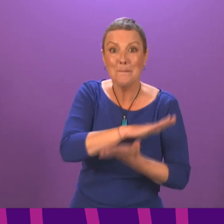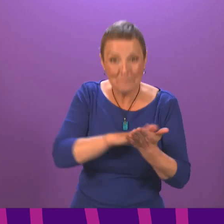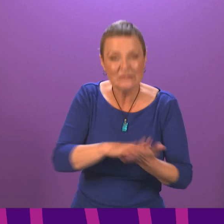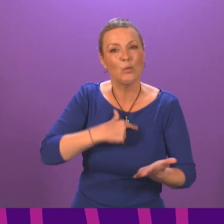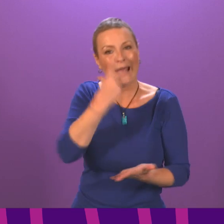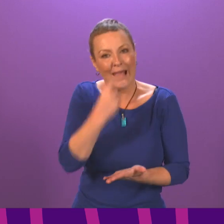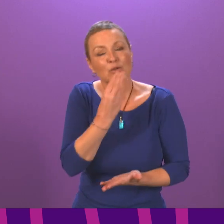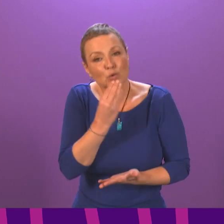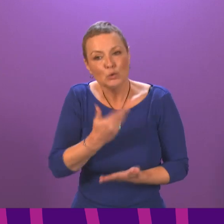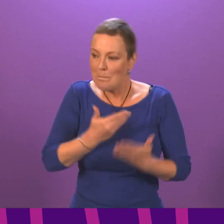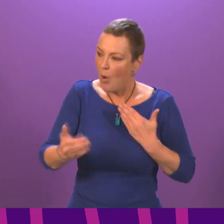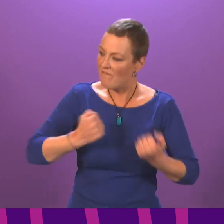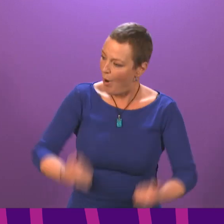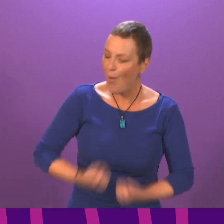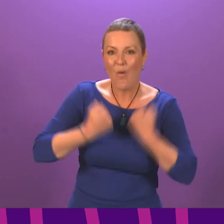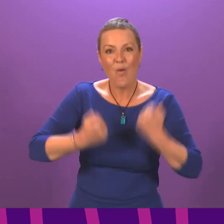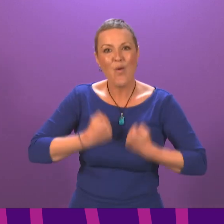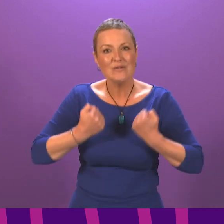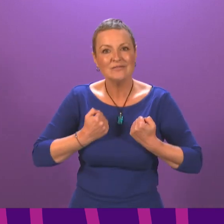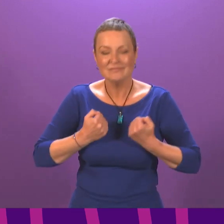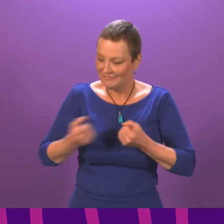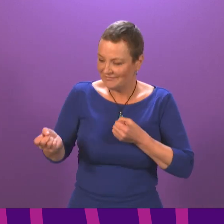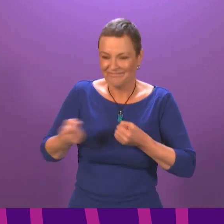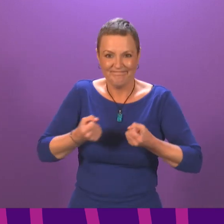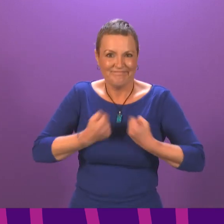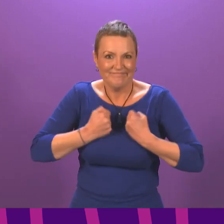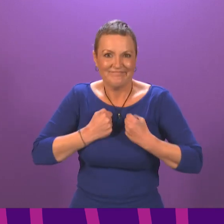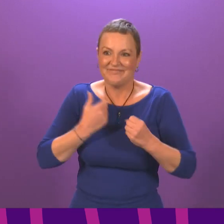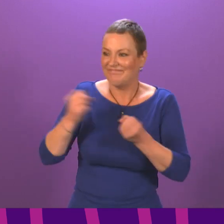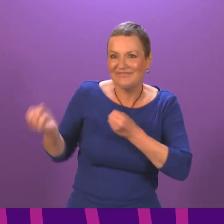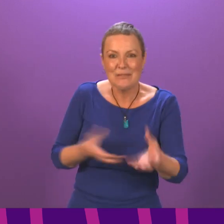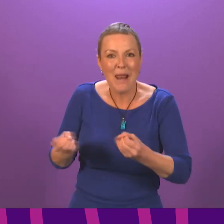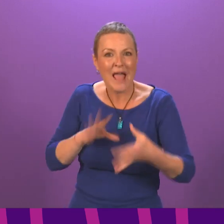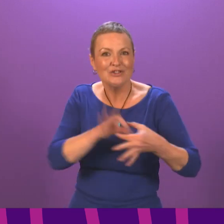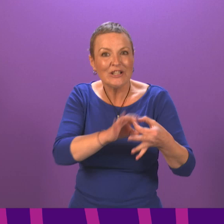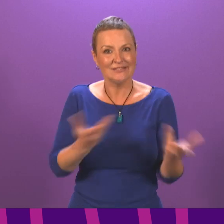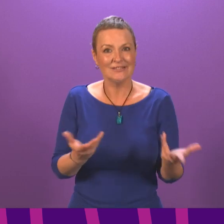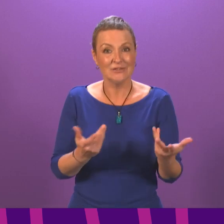energy supply chains. We welcome the UK Government’s announcement that it will shortly consult